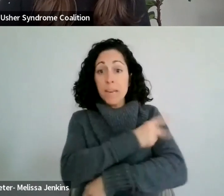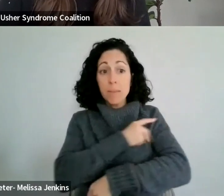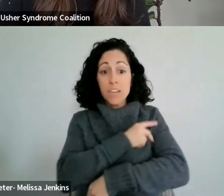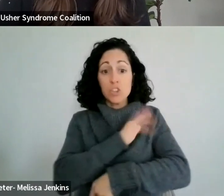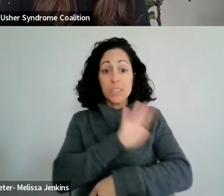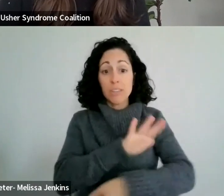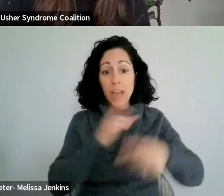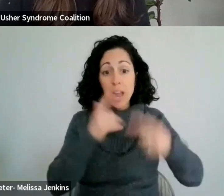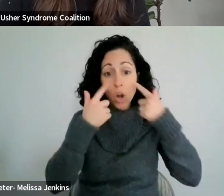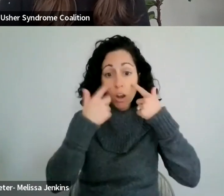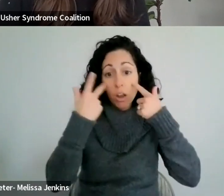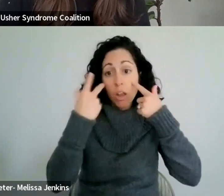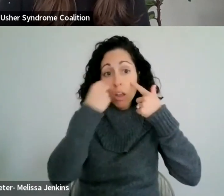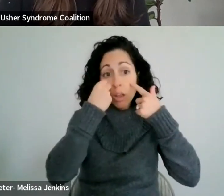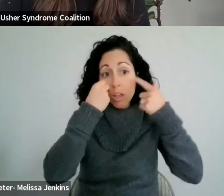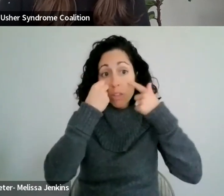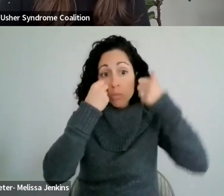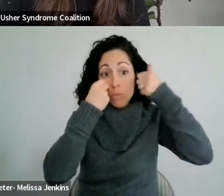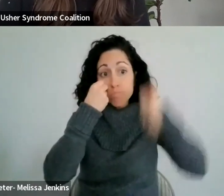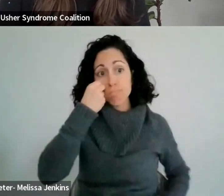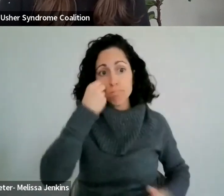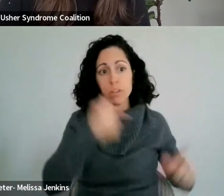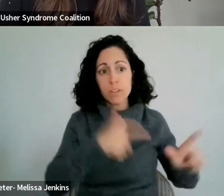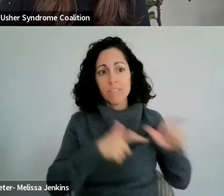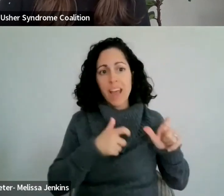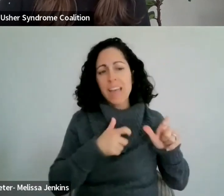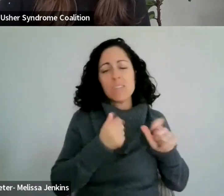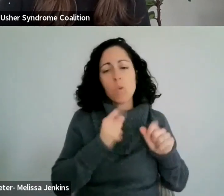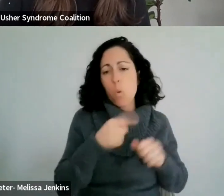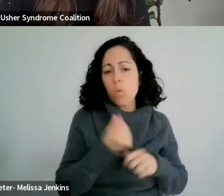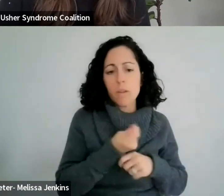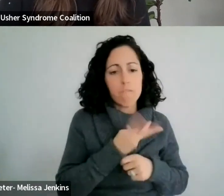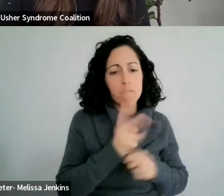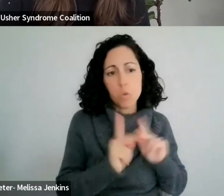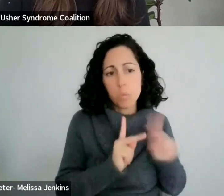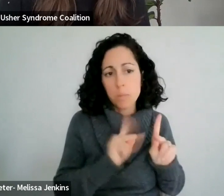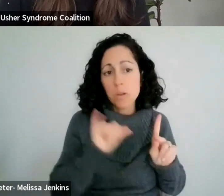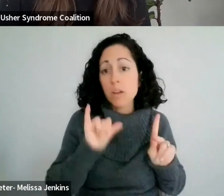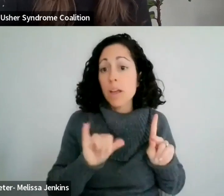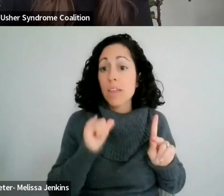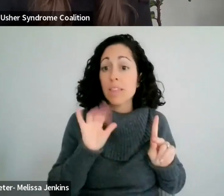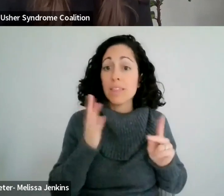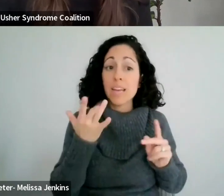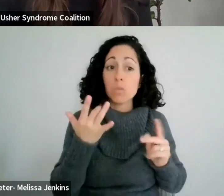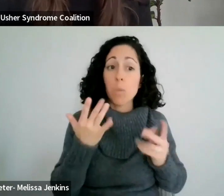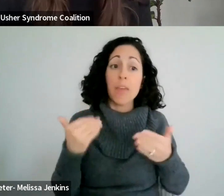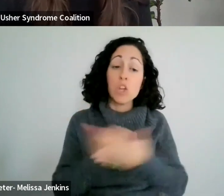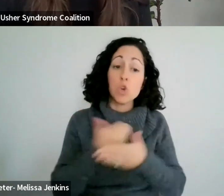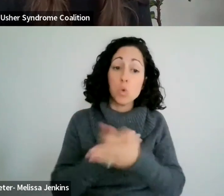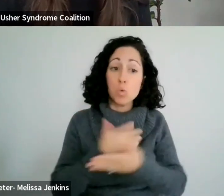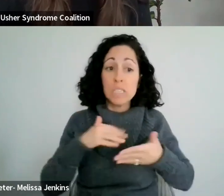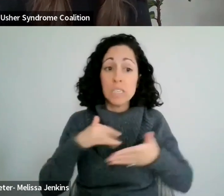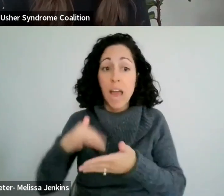This is why in our pivotal studies, we're moving up. There will be a total of approximately 200 patients